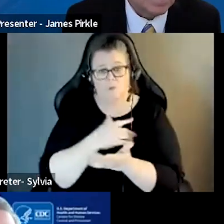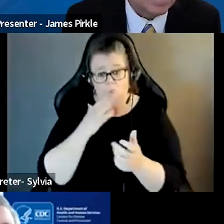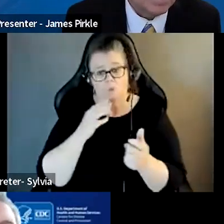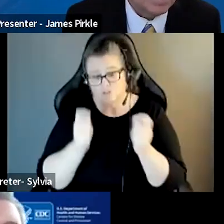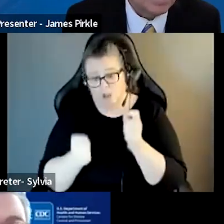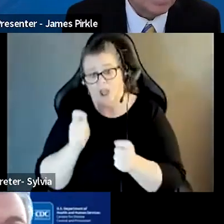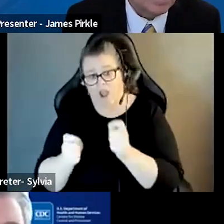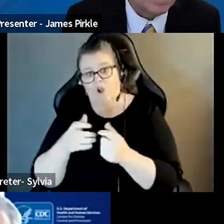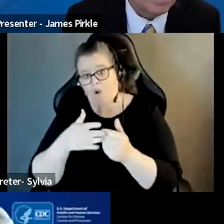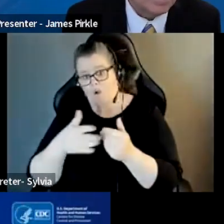Thanks. Julie.